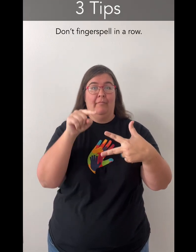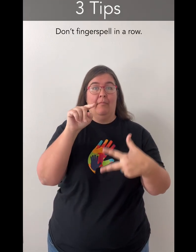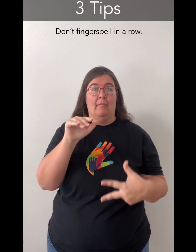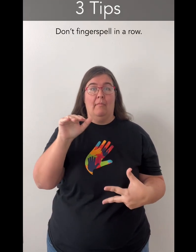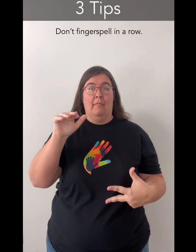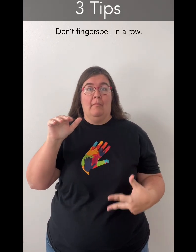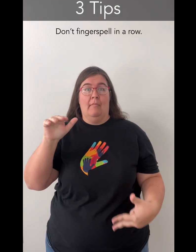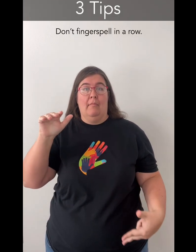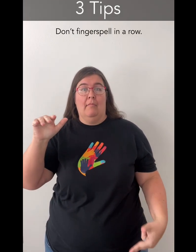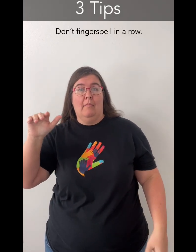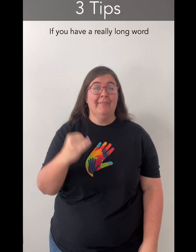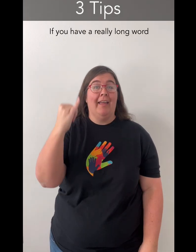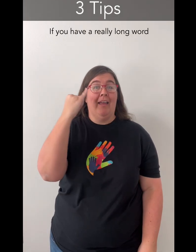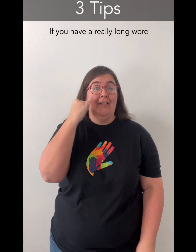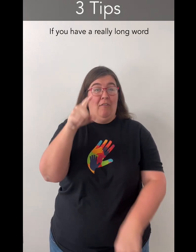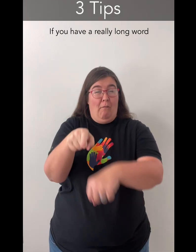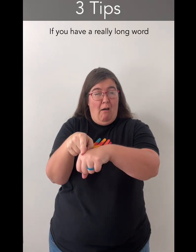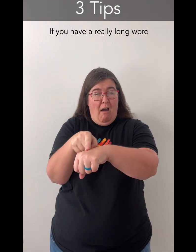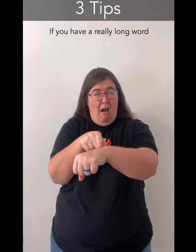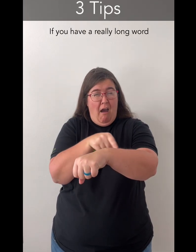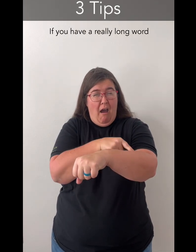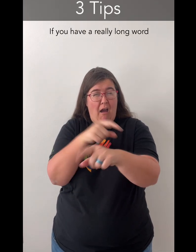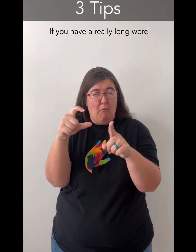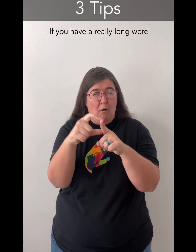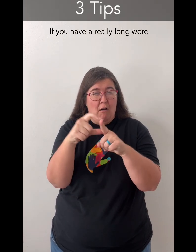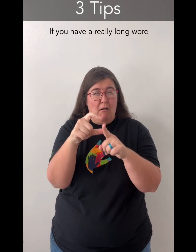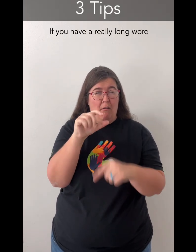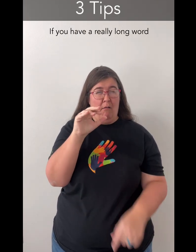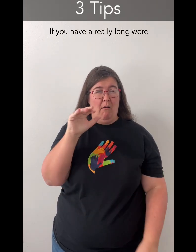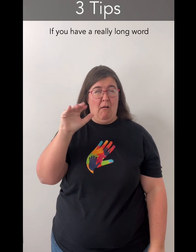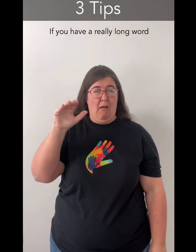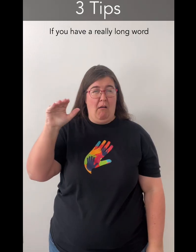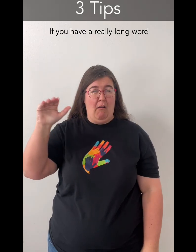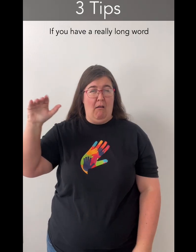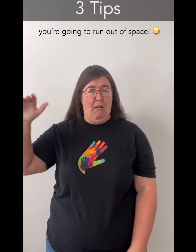Don't fingerspell in a row. If you have a really long word